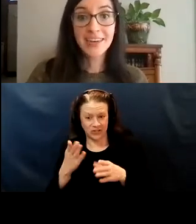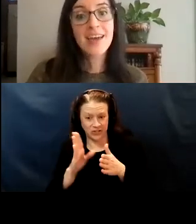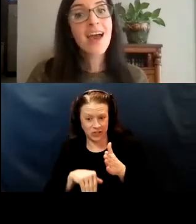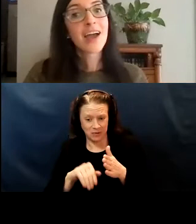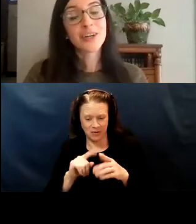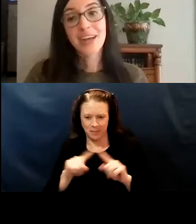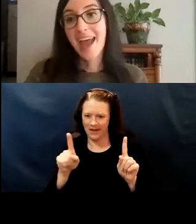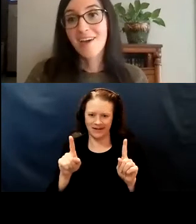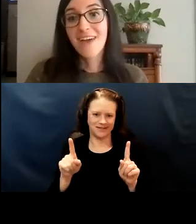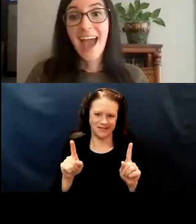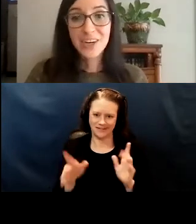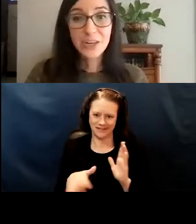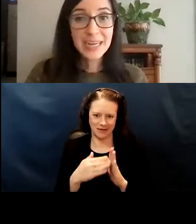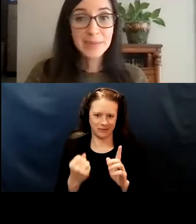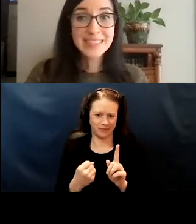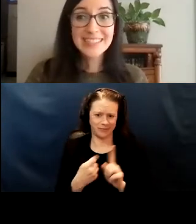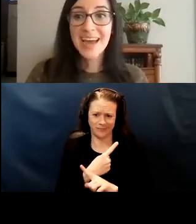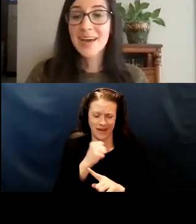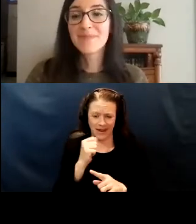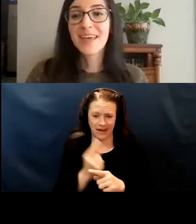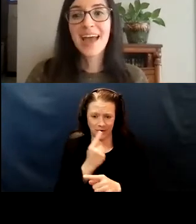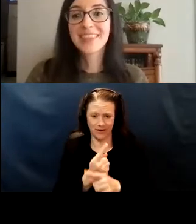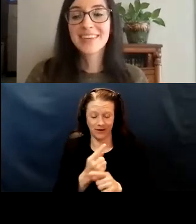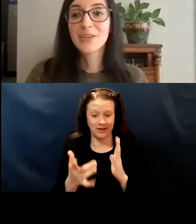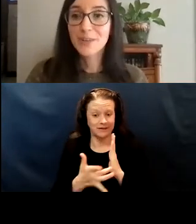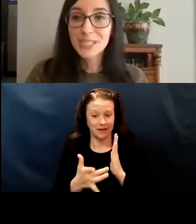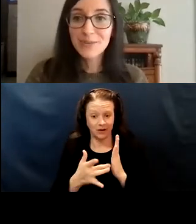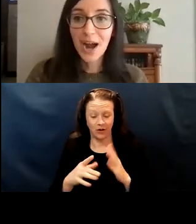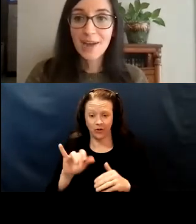jargon, you're going to have acronyms at the University where I